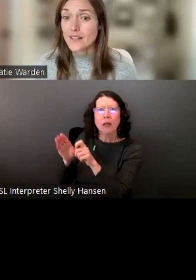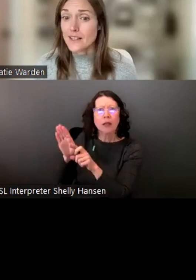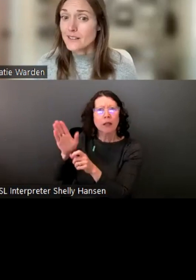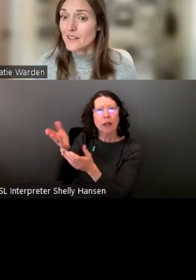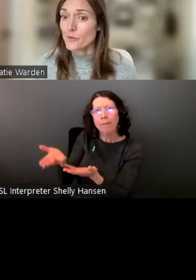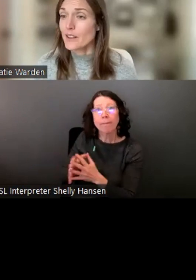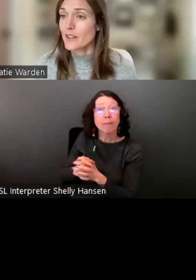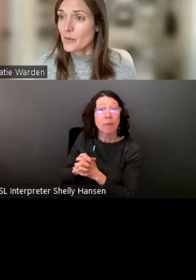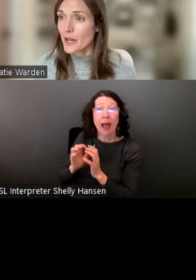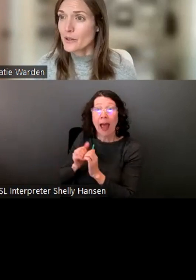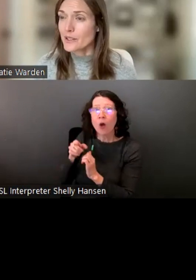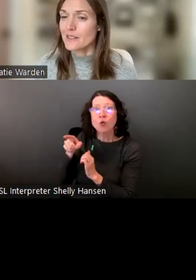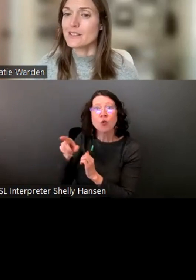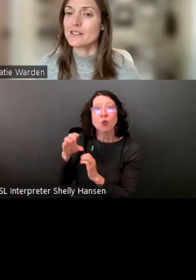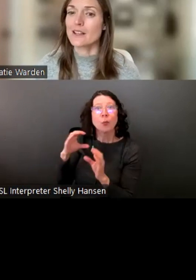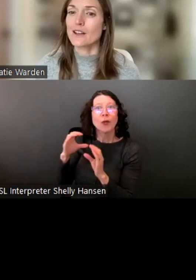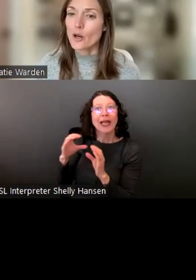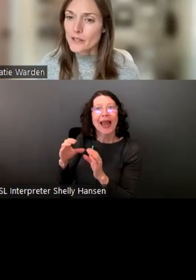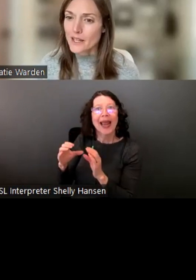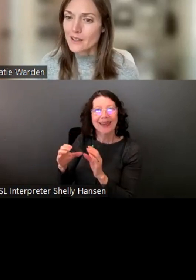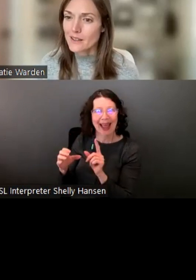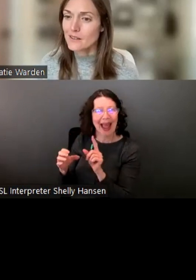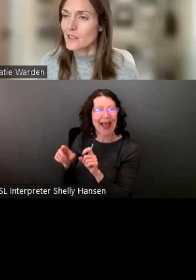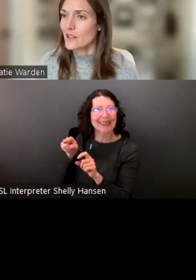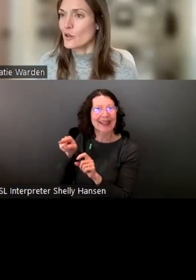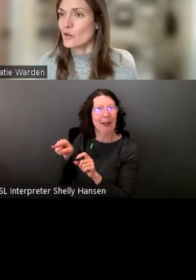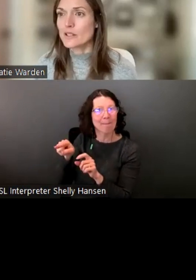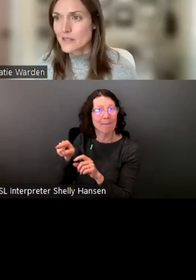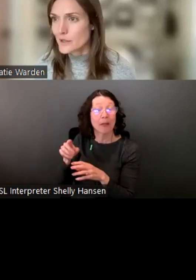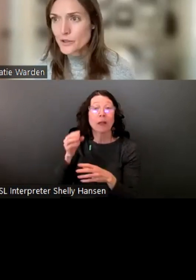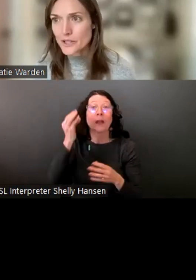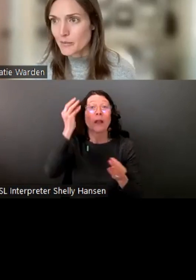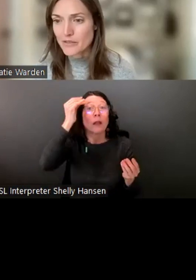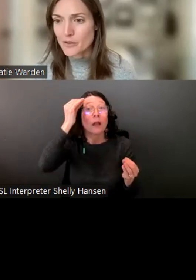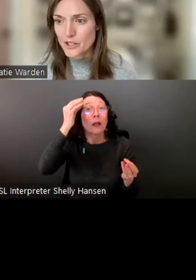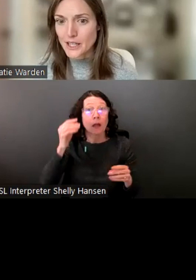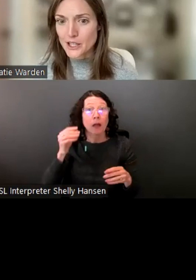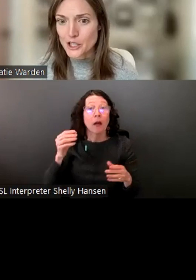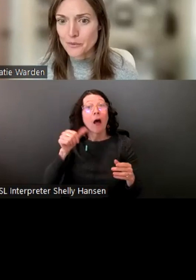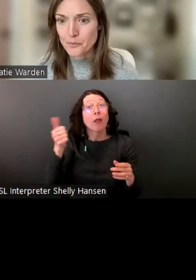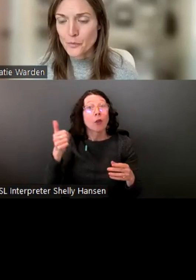Then we think about is this a complicated or a simple type of communication?